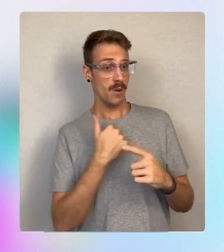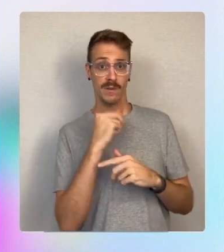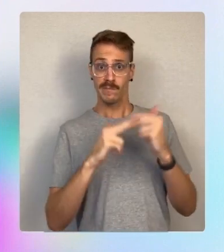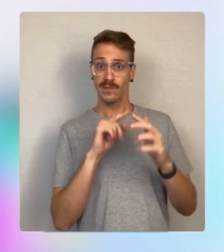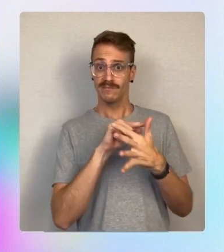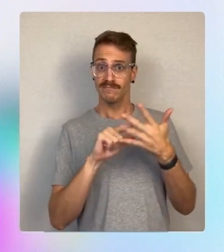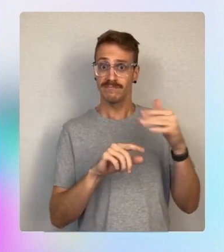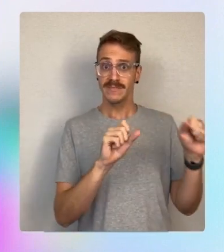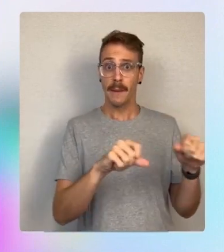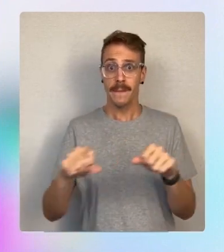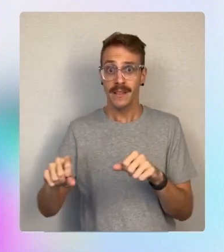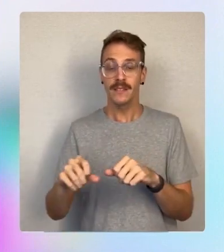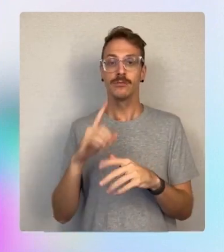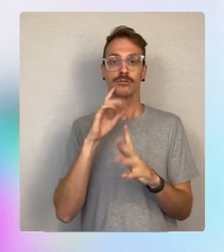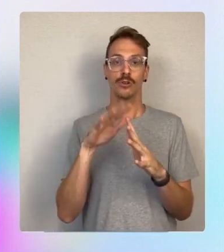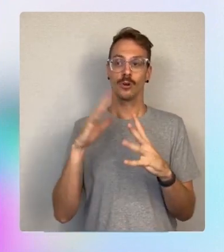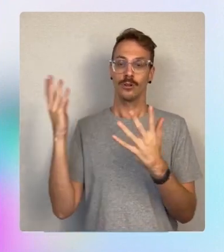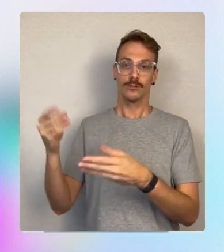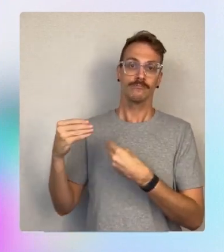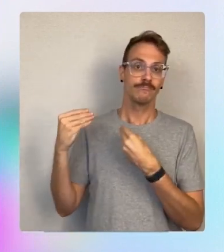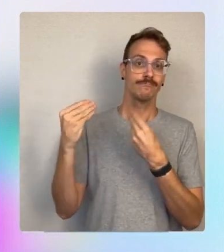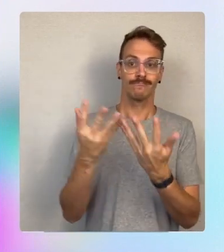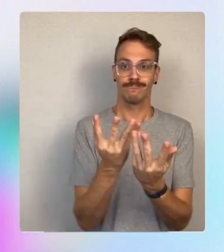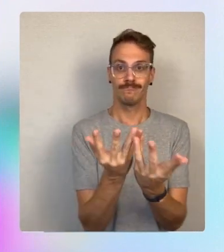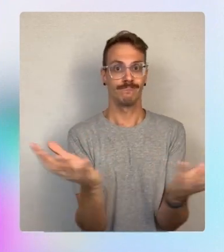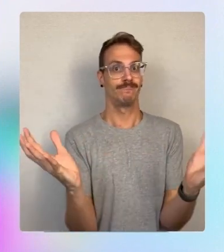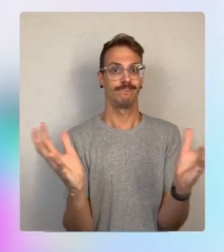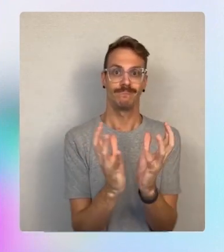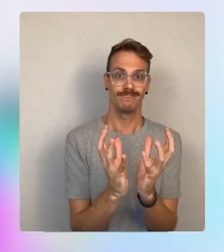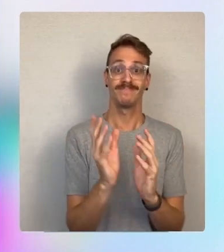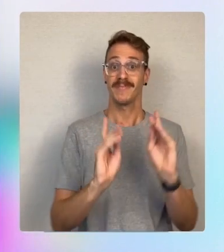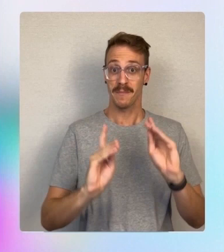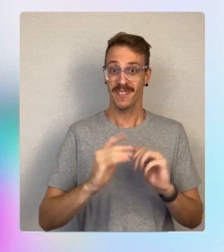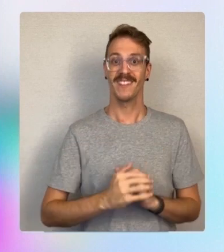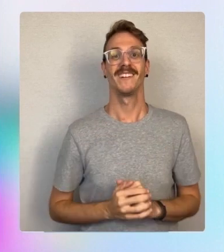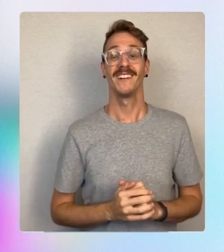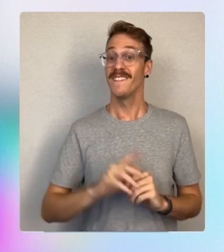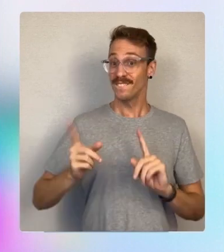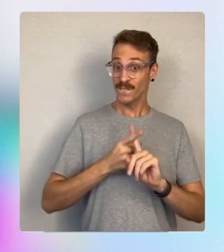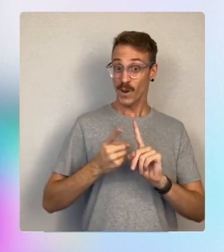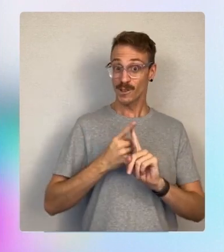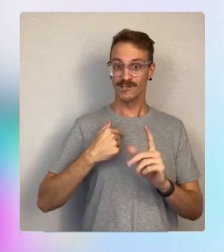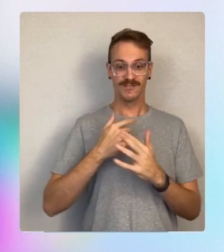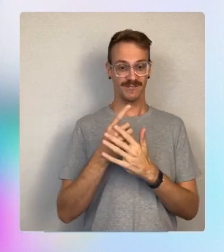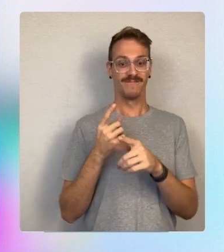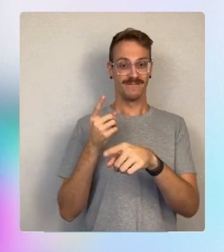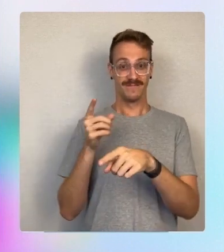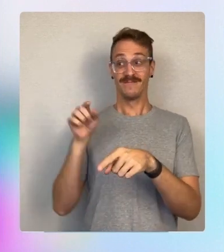is all about bringing people together. And here's Shirlene you tell us more about